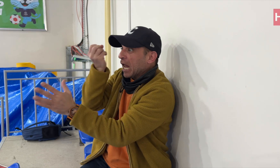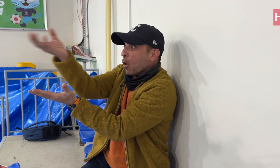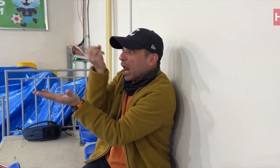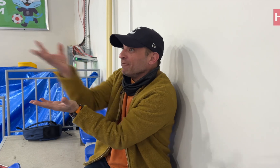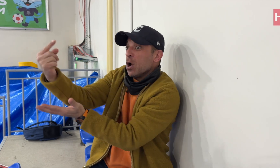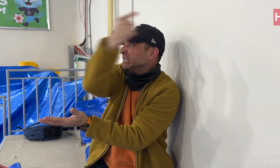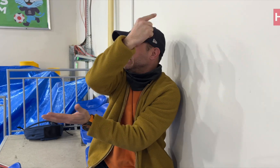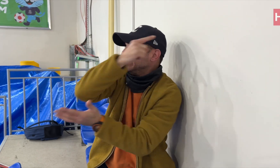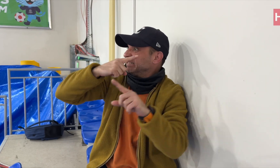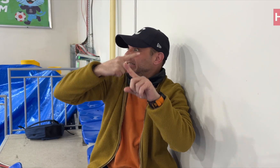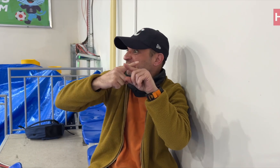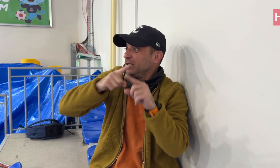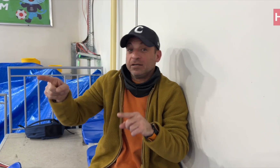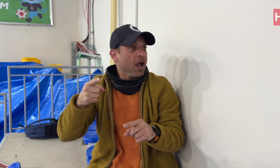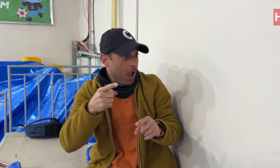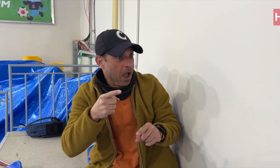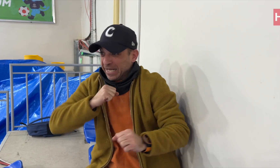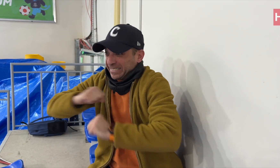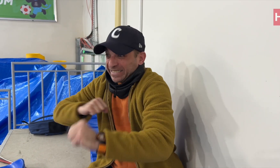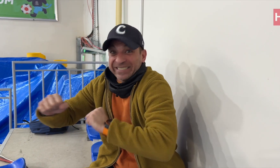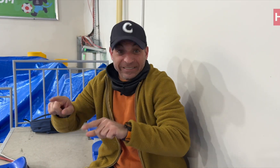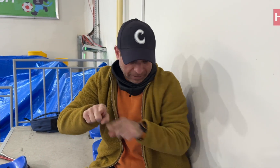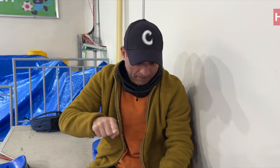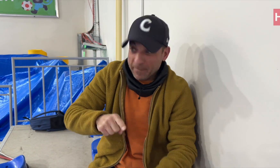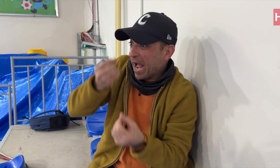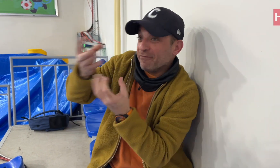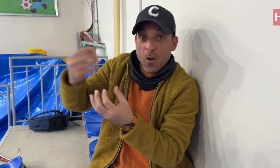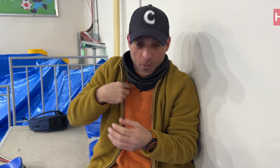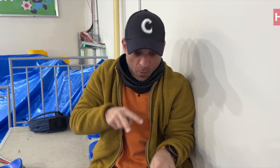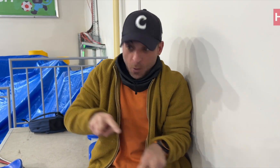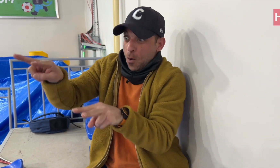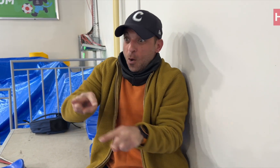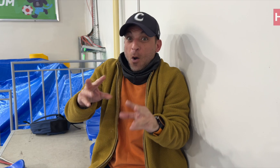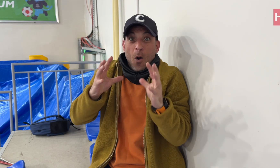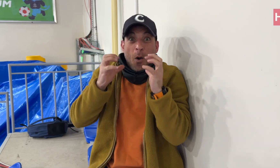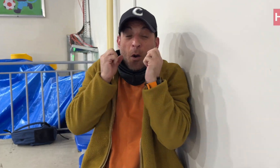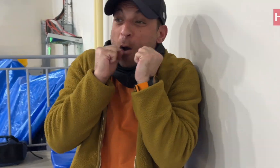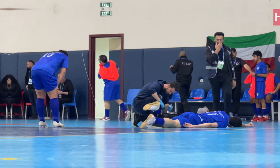in the court informed. How intense!